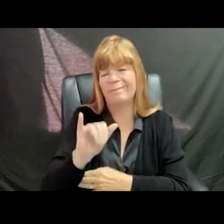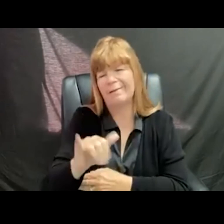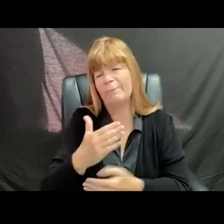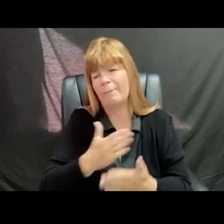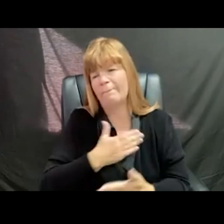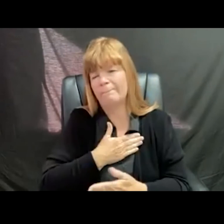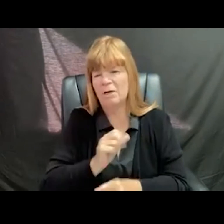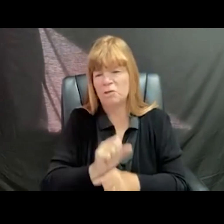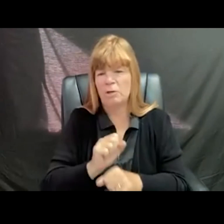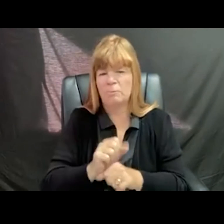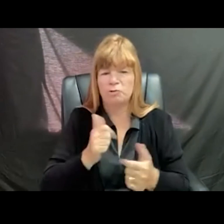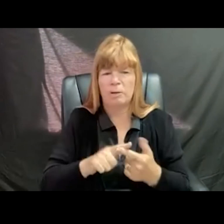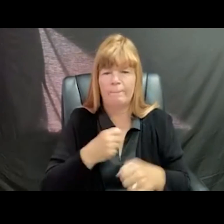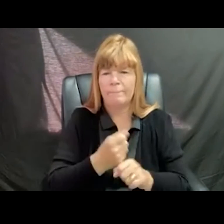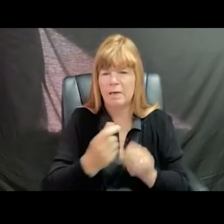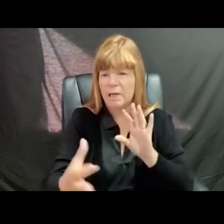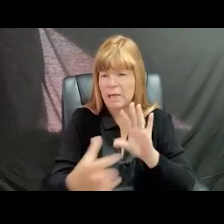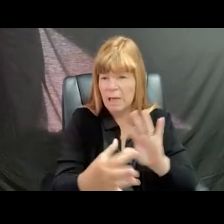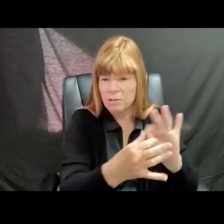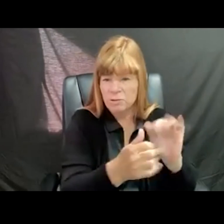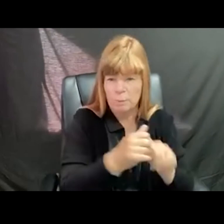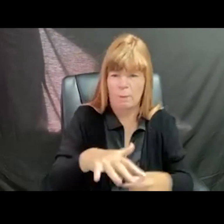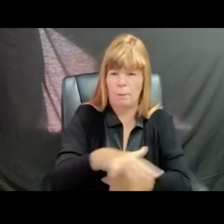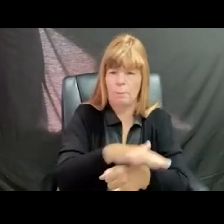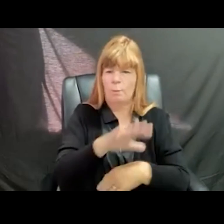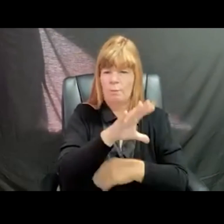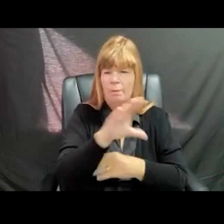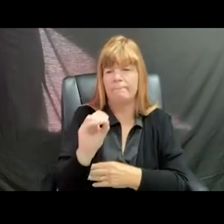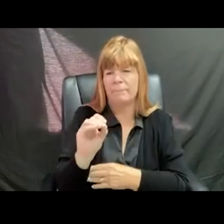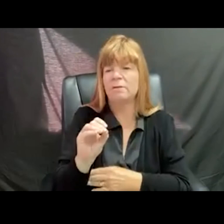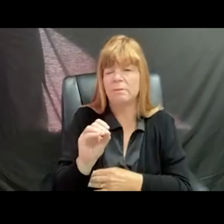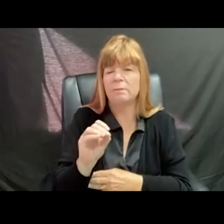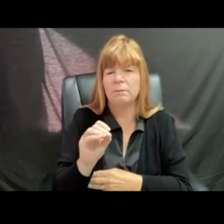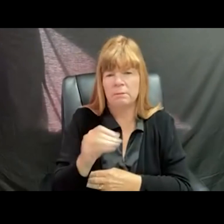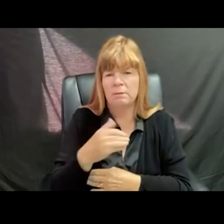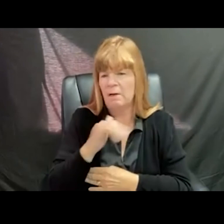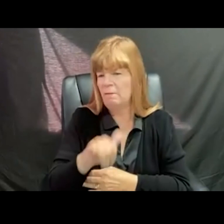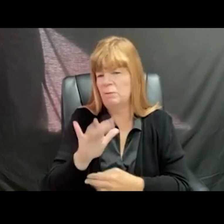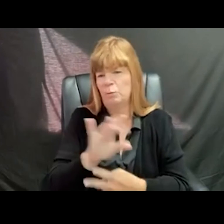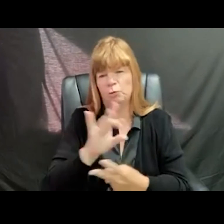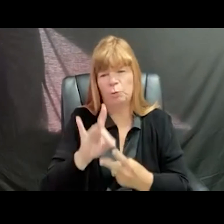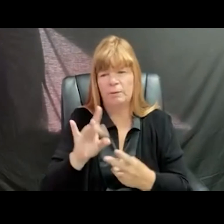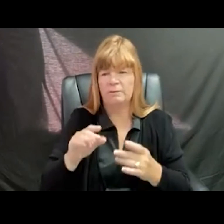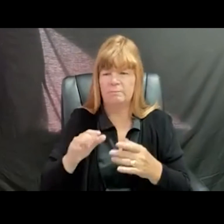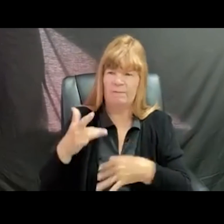connections with local employers and then have those options available to the career counselors